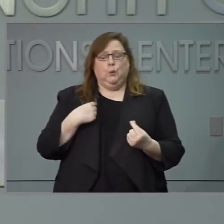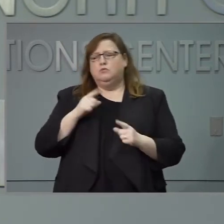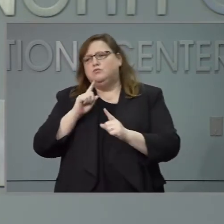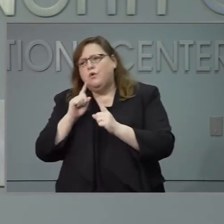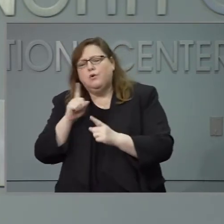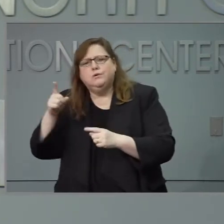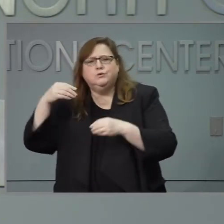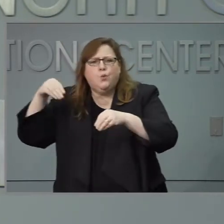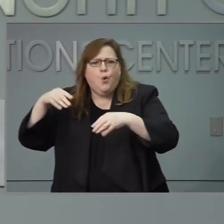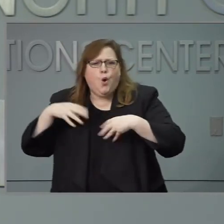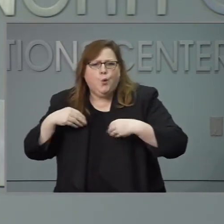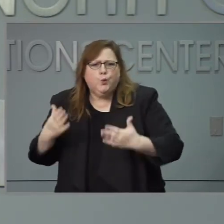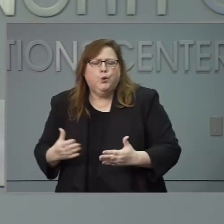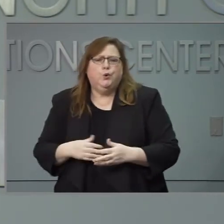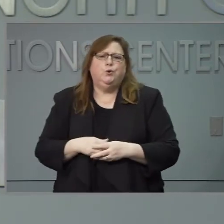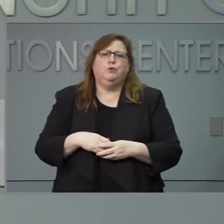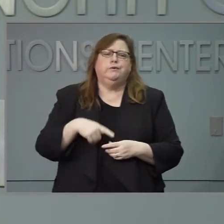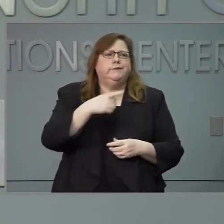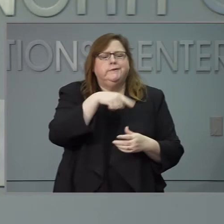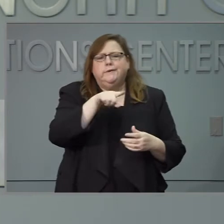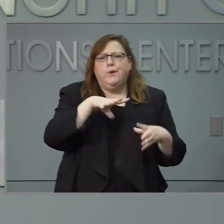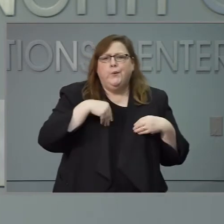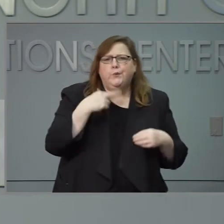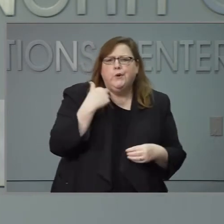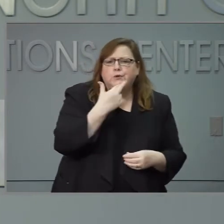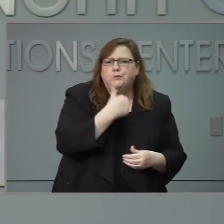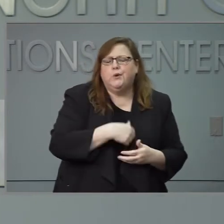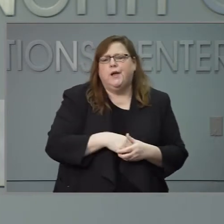NÚMERO DE ESTUDIANTES CON DESVENTAJAS. USTED ESTÁ